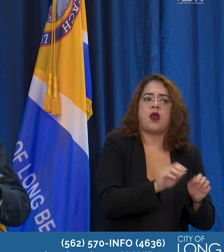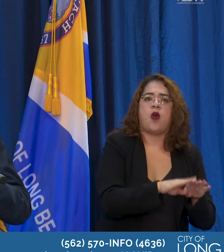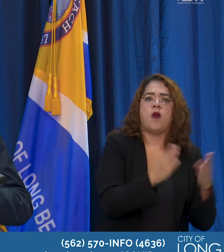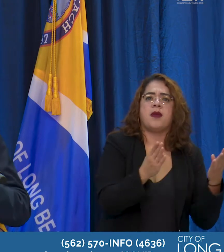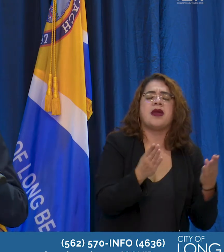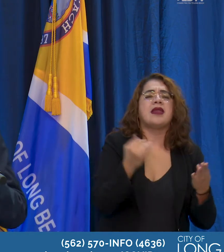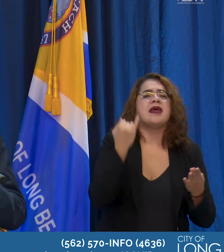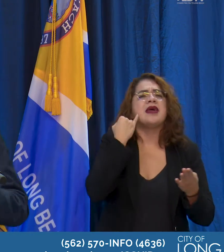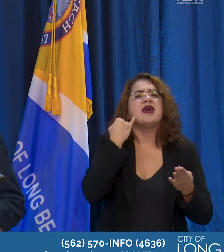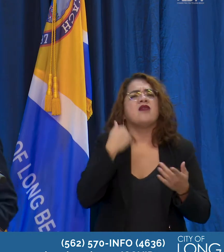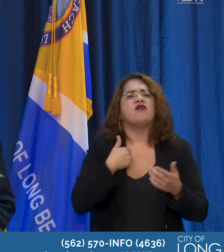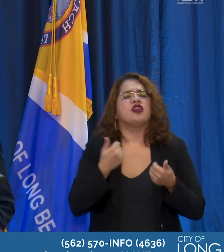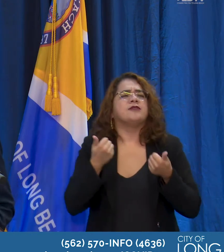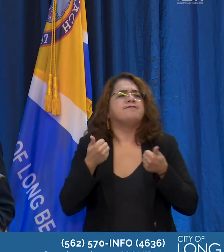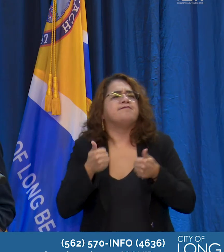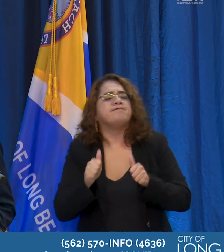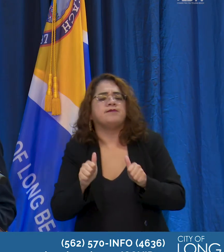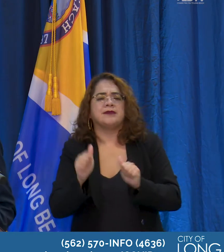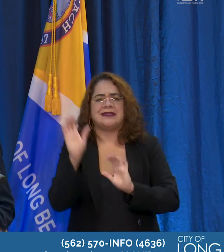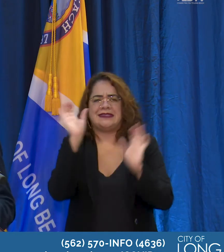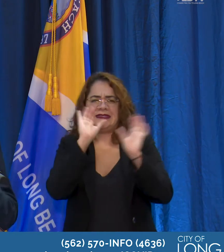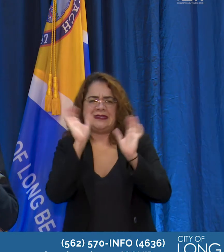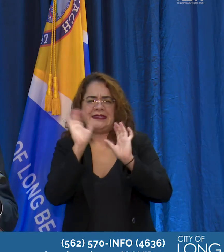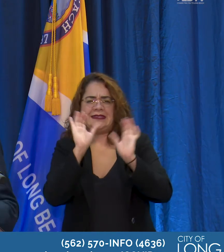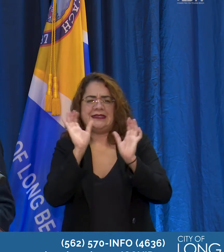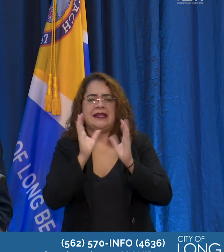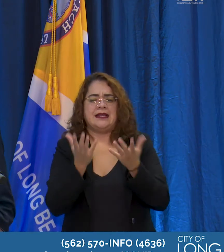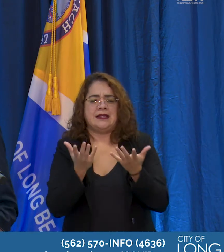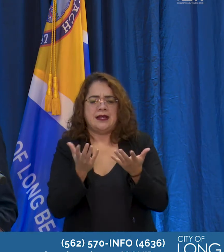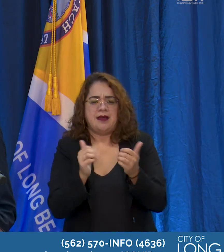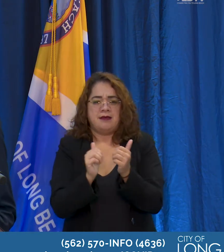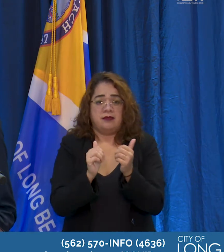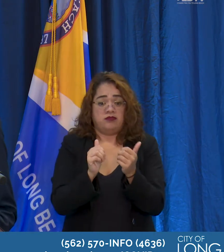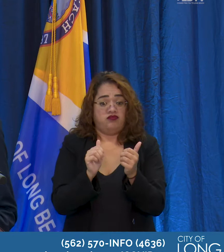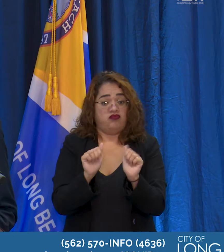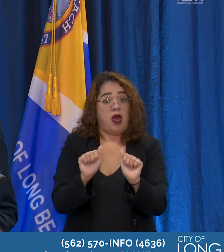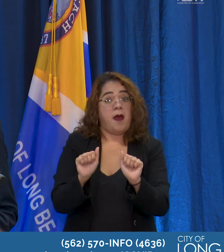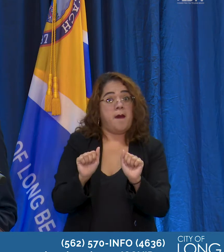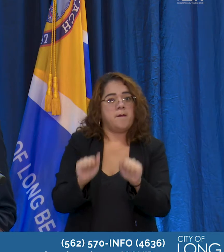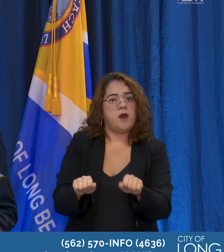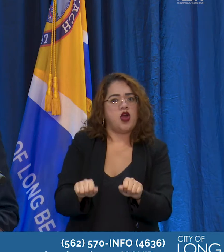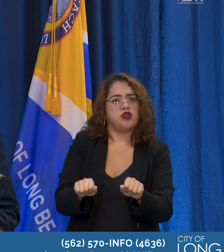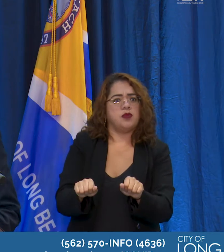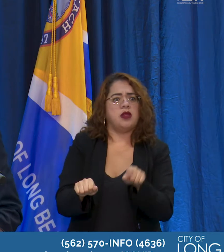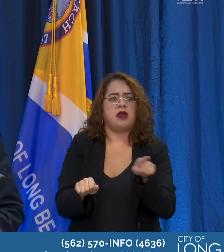and get essentially the, the ability to have our, our bars operate like